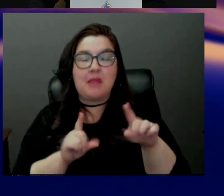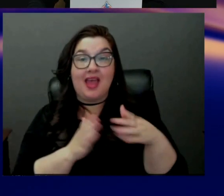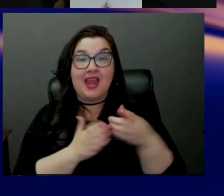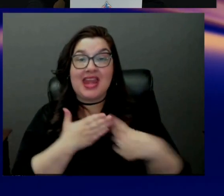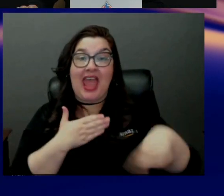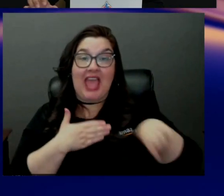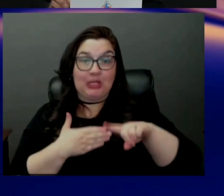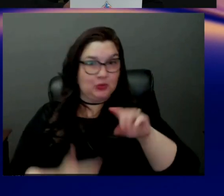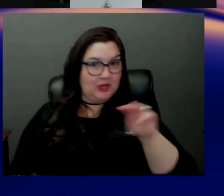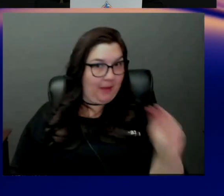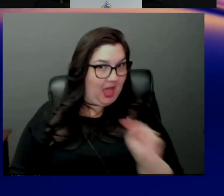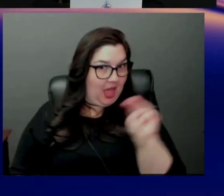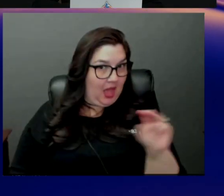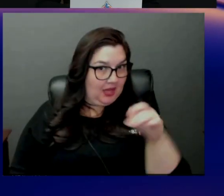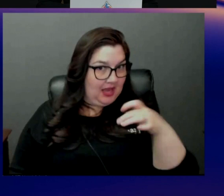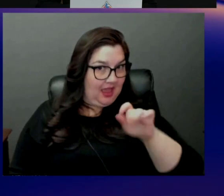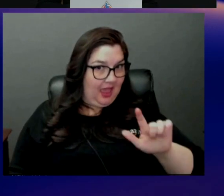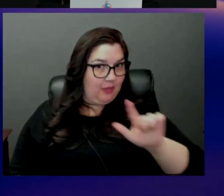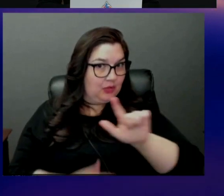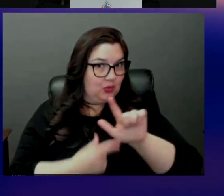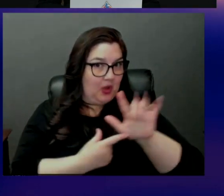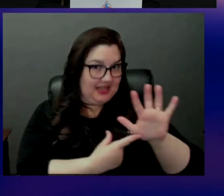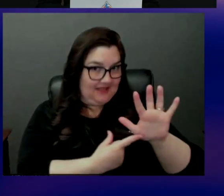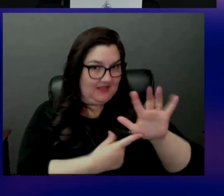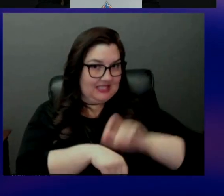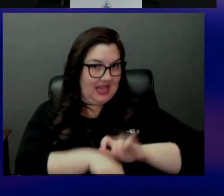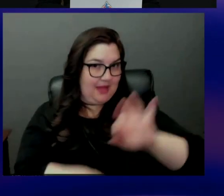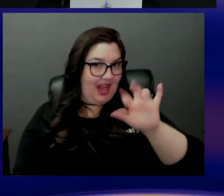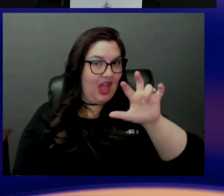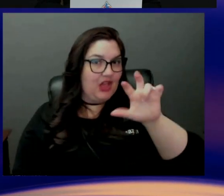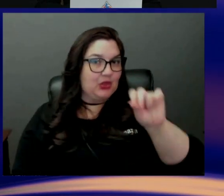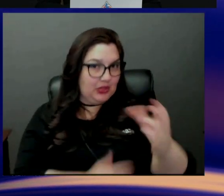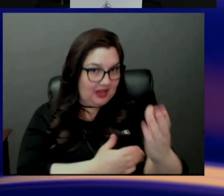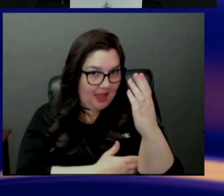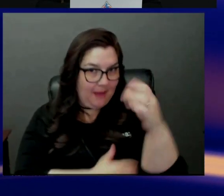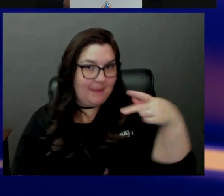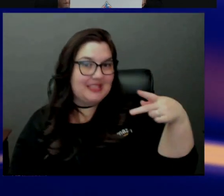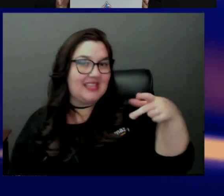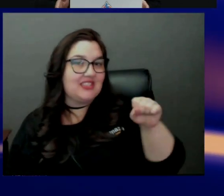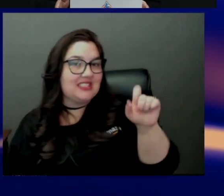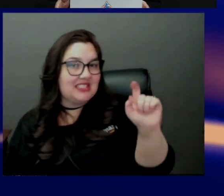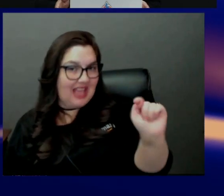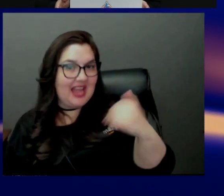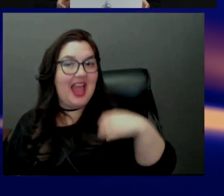April 25th at 9:30 AM Pacific Time, we have another 60 minute session